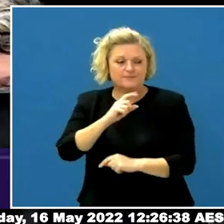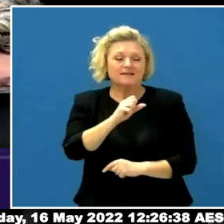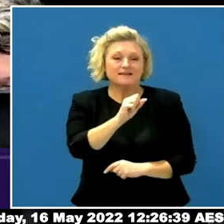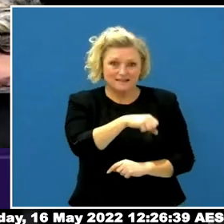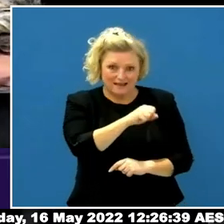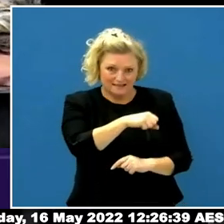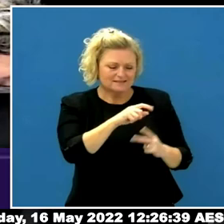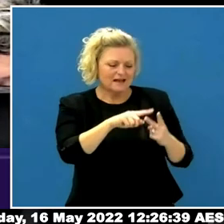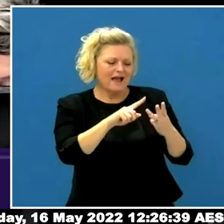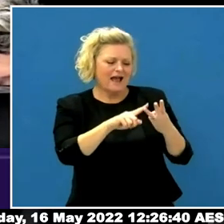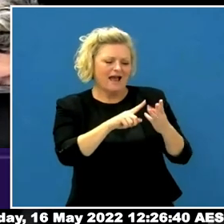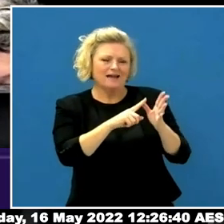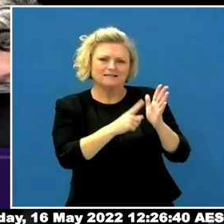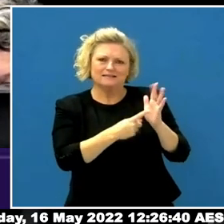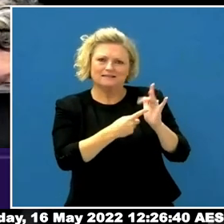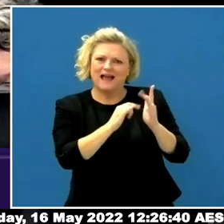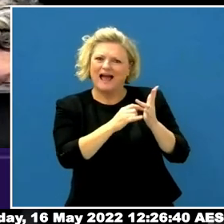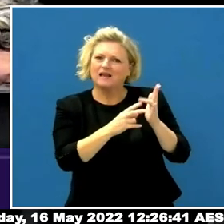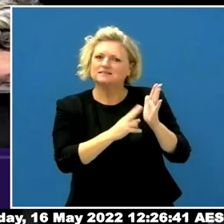Gilgai was there in support as well.